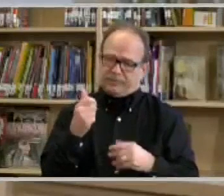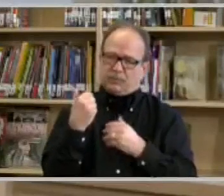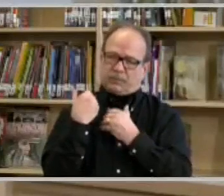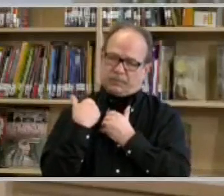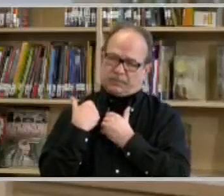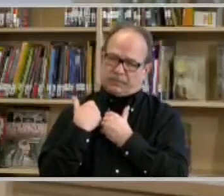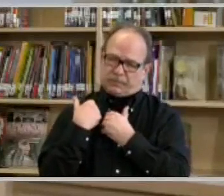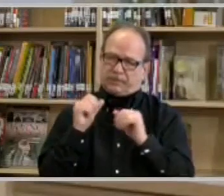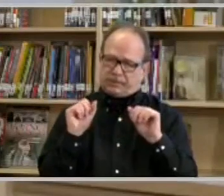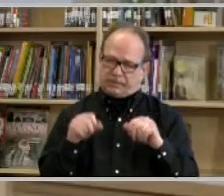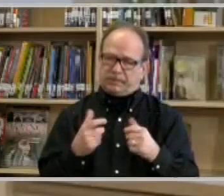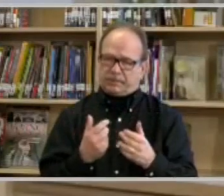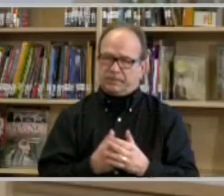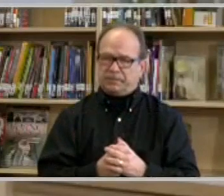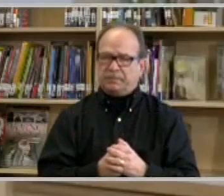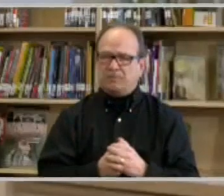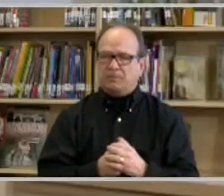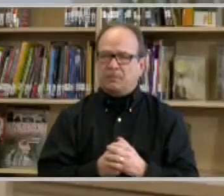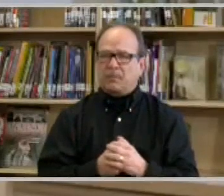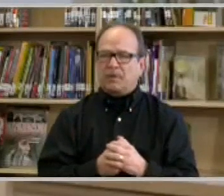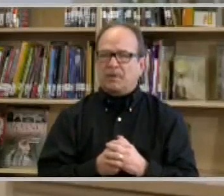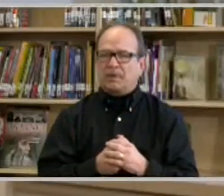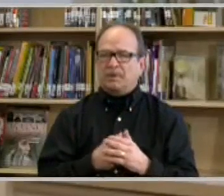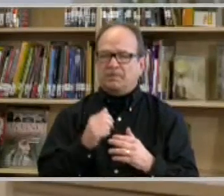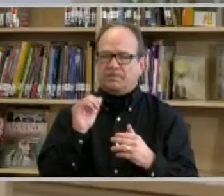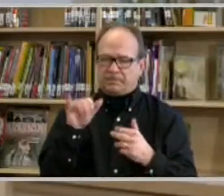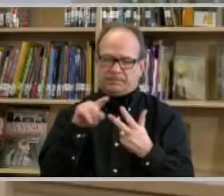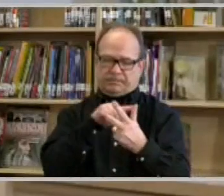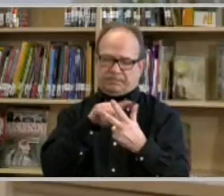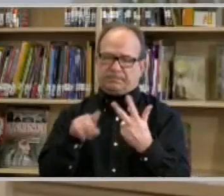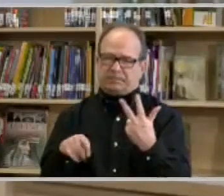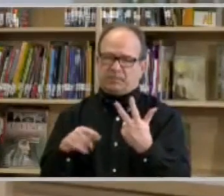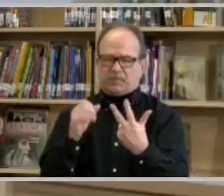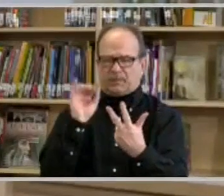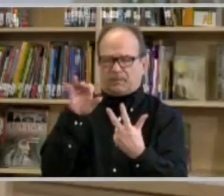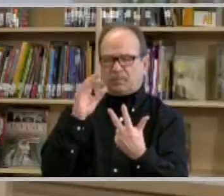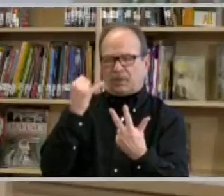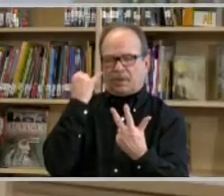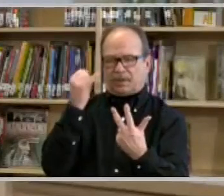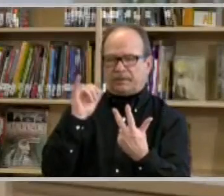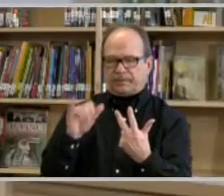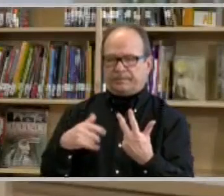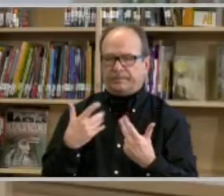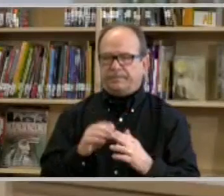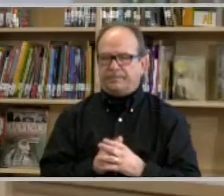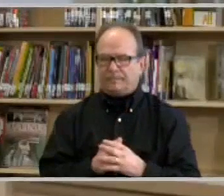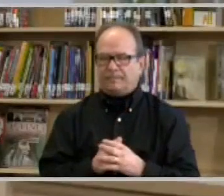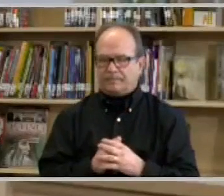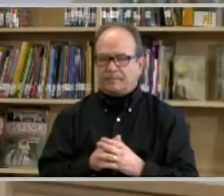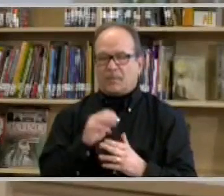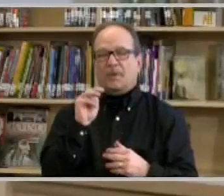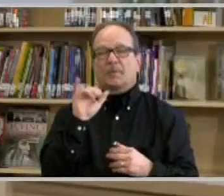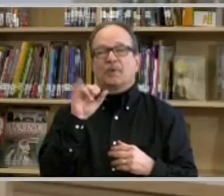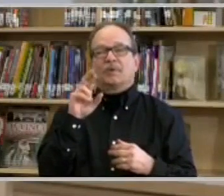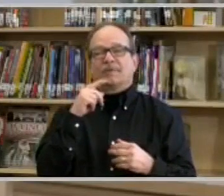ACCOUNTABLE FOR IT.